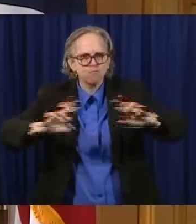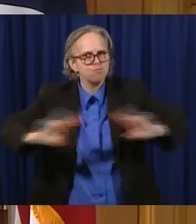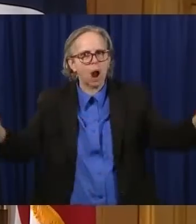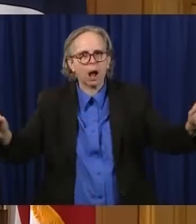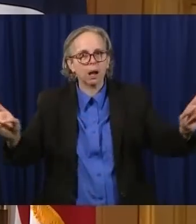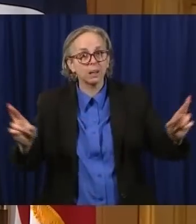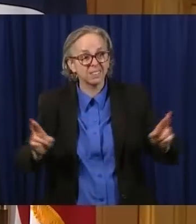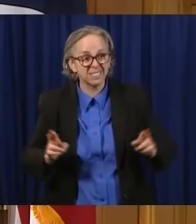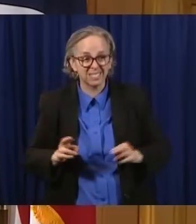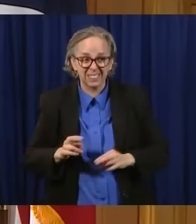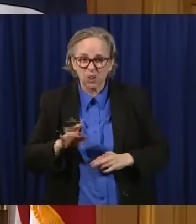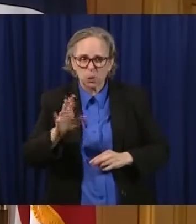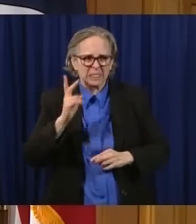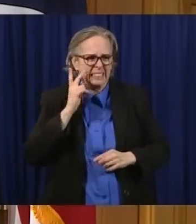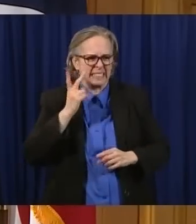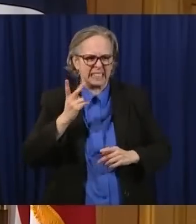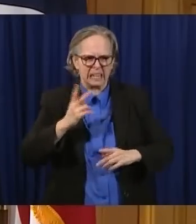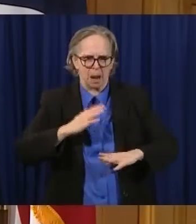YOU'LL SEE PEOPLE WITH MASKS.